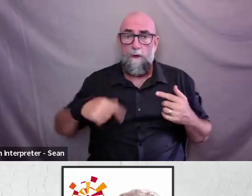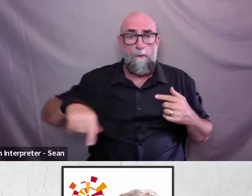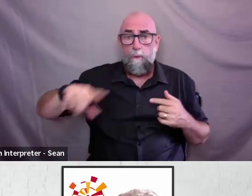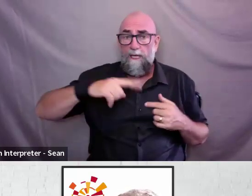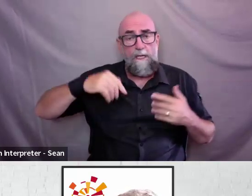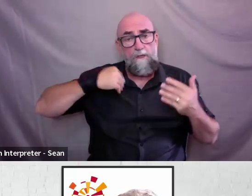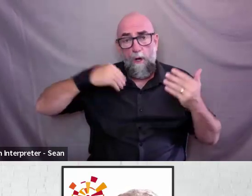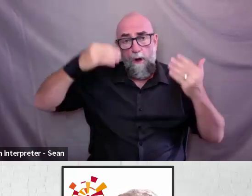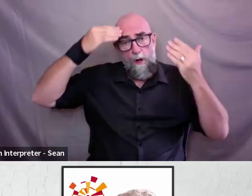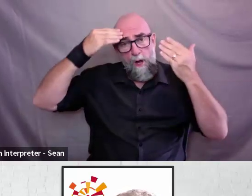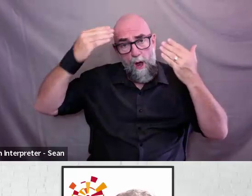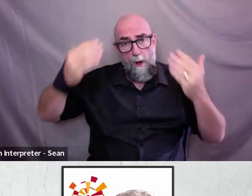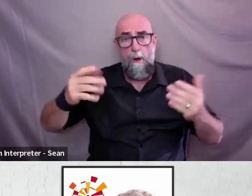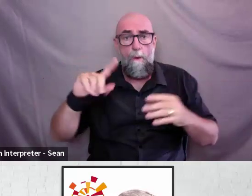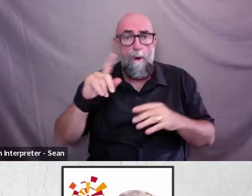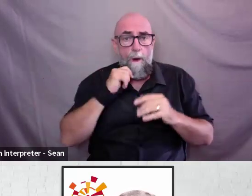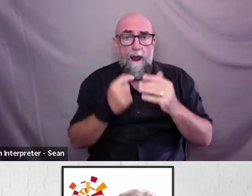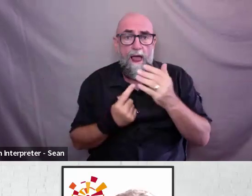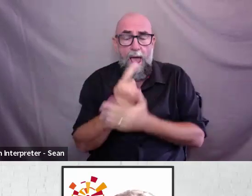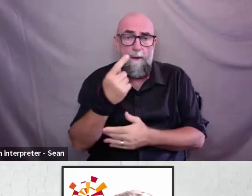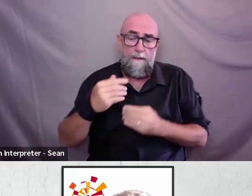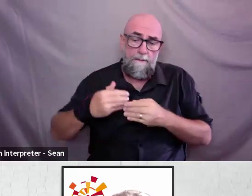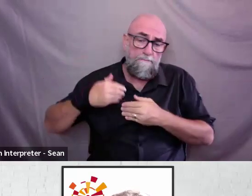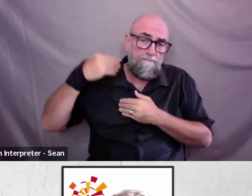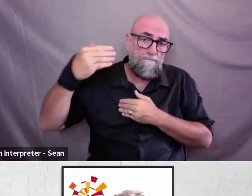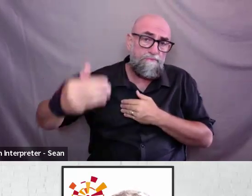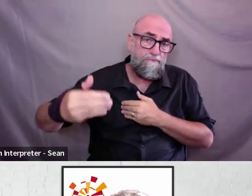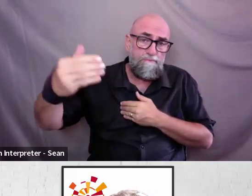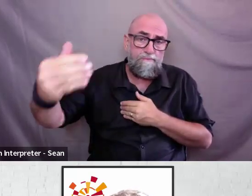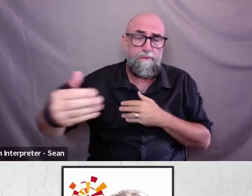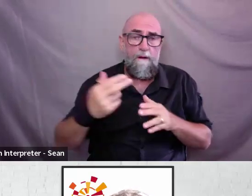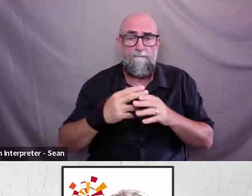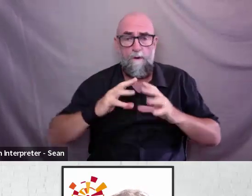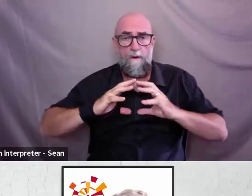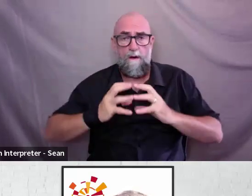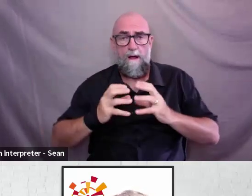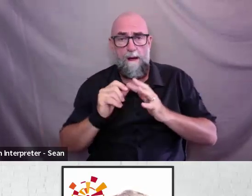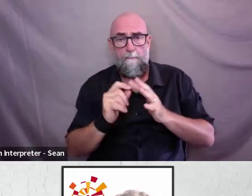great need of people who can hold experimental processes, and again, the arts are great places